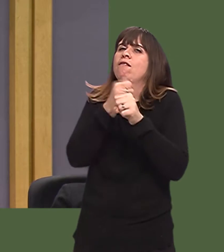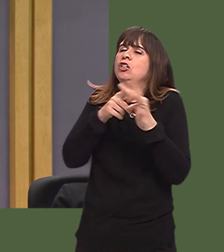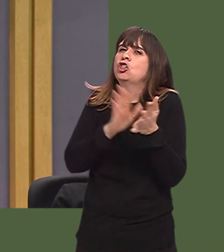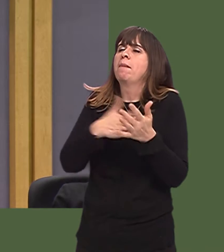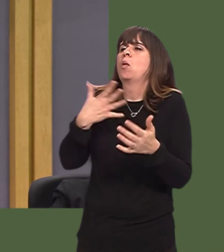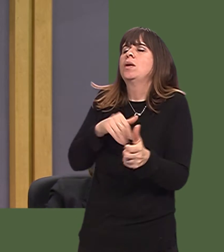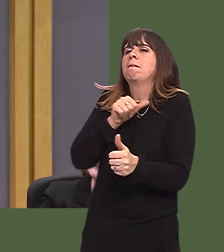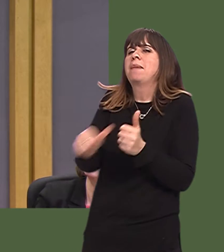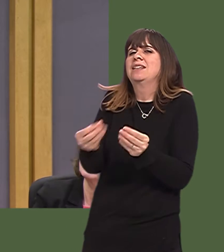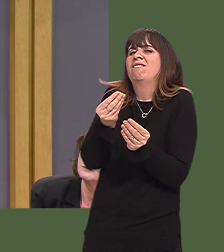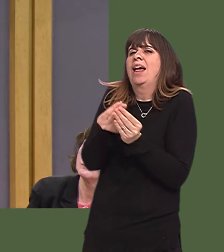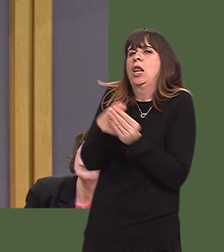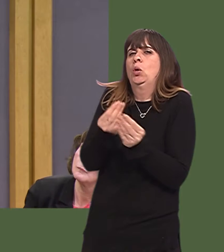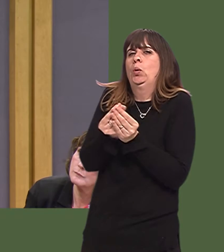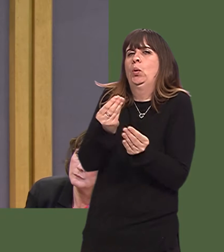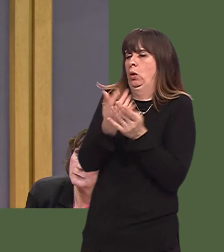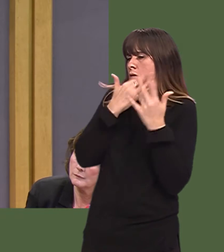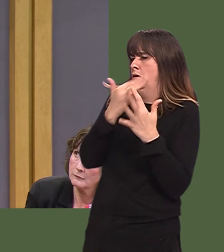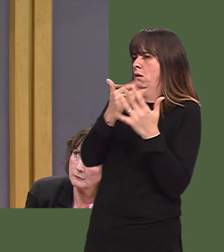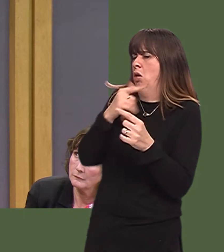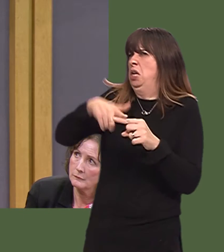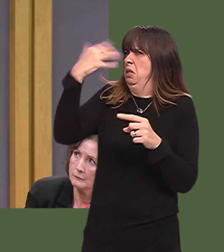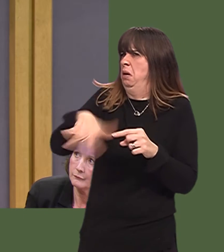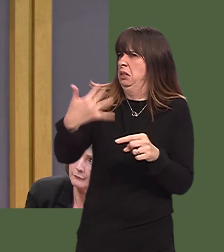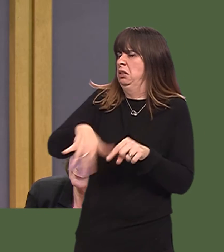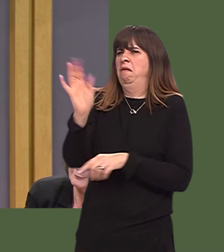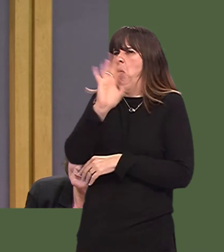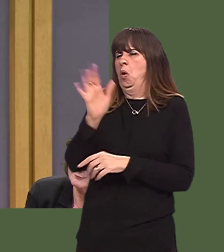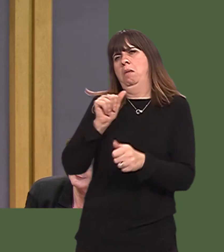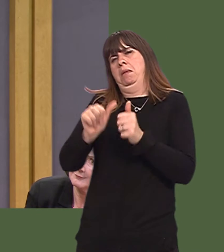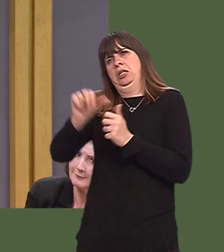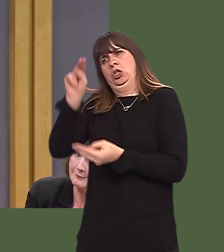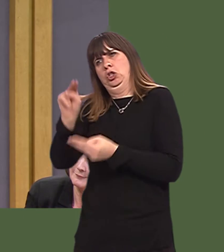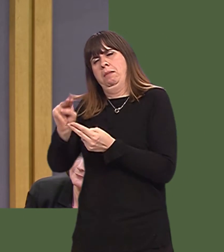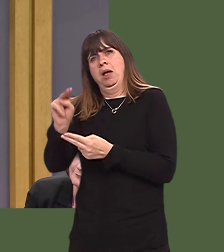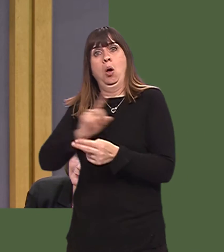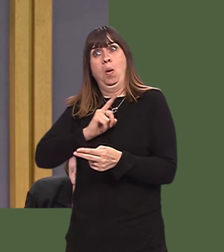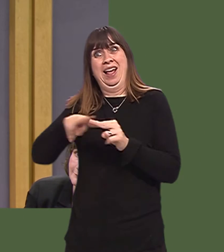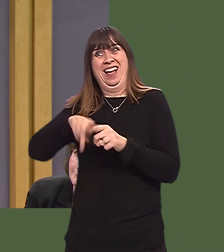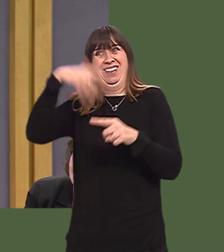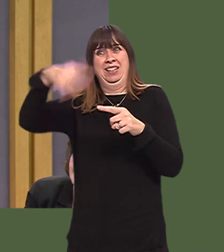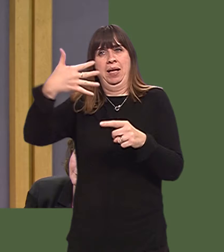best value for the customer, and this will ultimately be paid through customer energy bills.